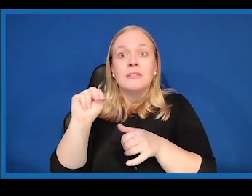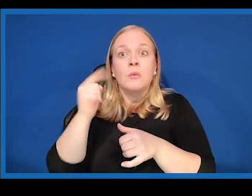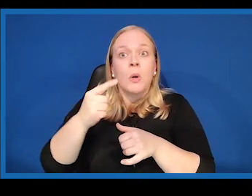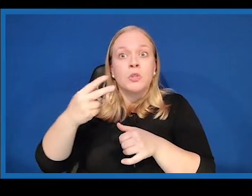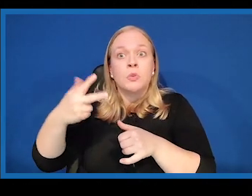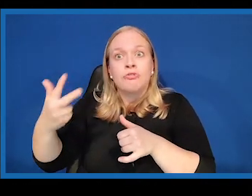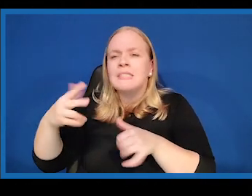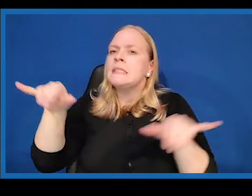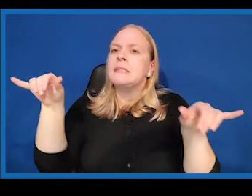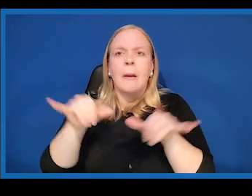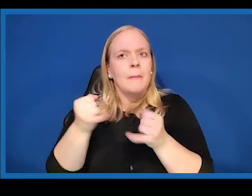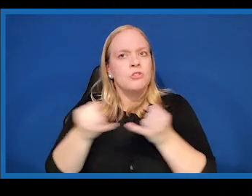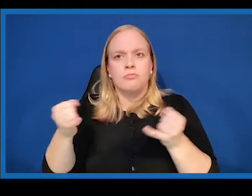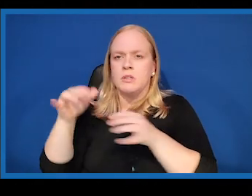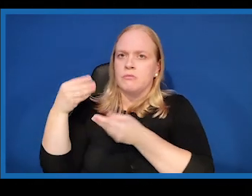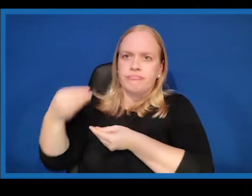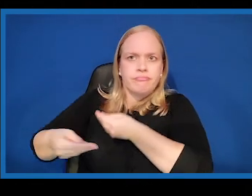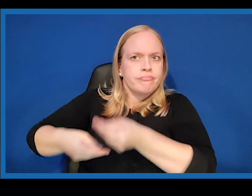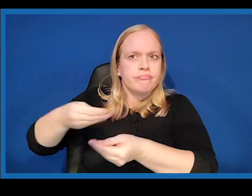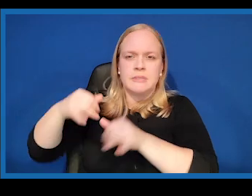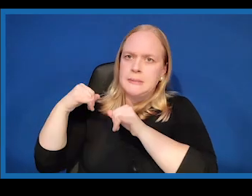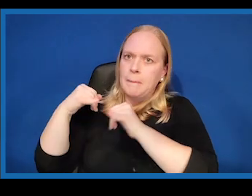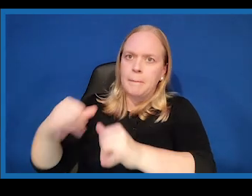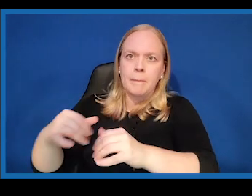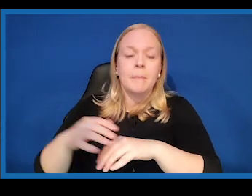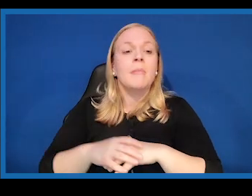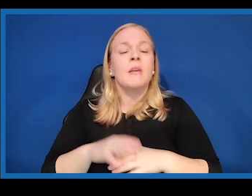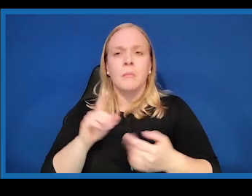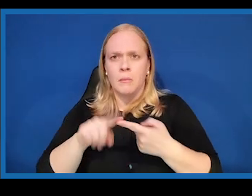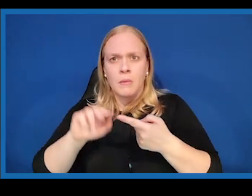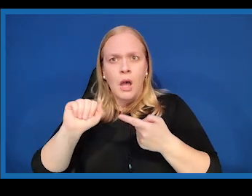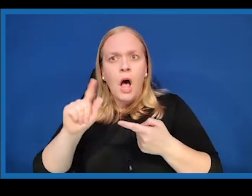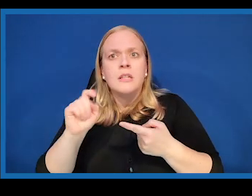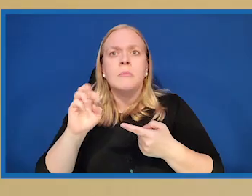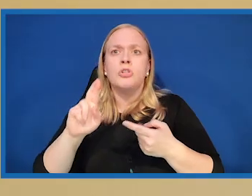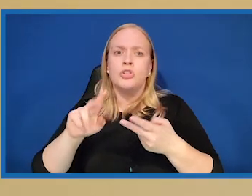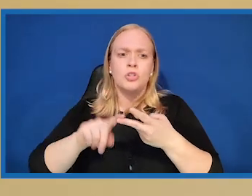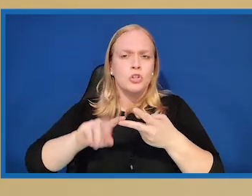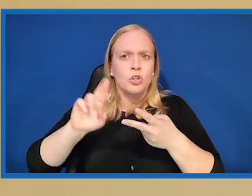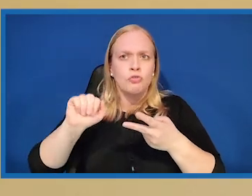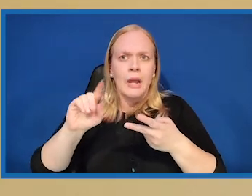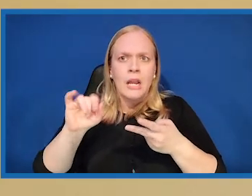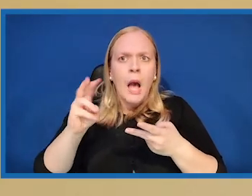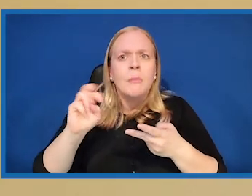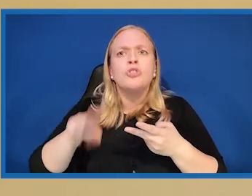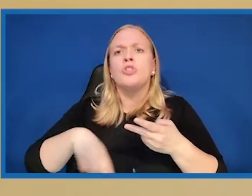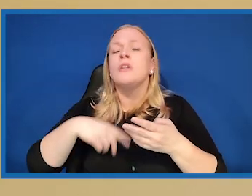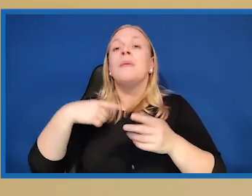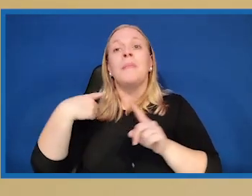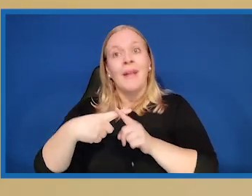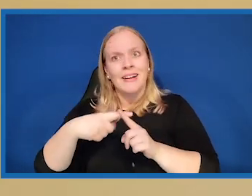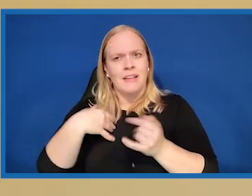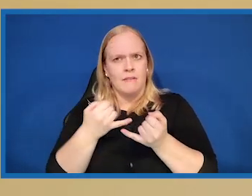UH, BUT ON TOP OF THE ALTIMETER AND THE RADIOMETER AND ALL THE INSTRUMENTS TO-TO PROVIDE A PRECISE ORBIT, UH, MEASUREMENT